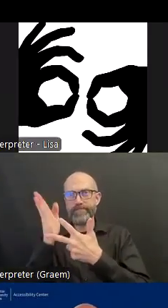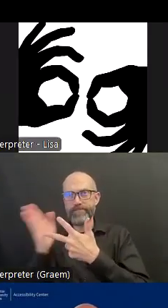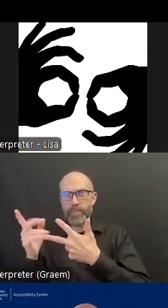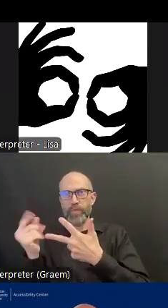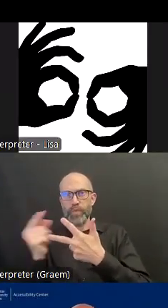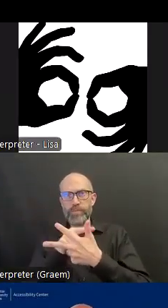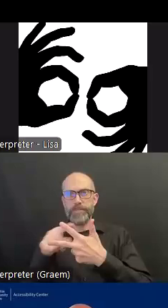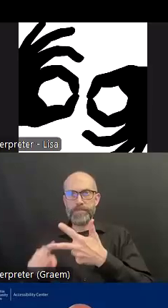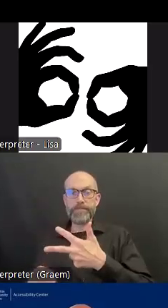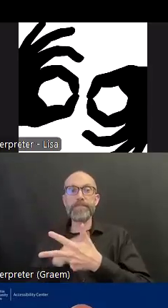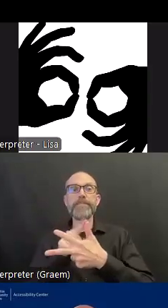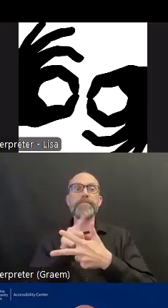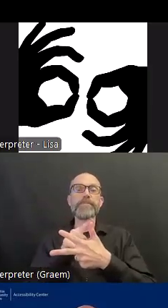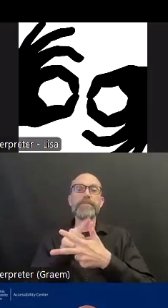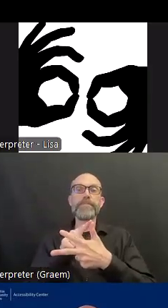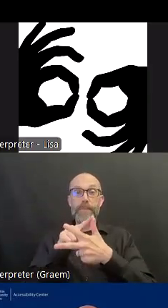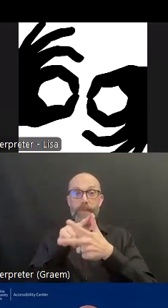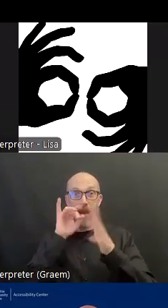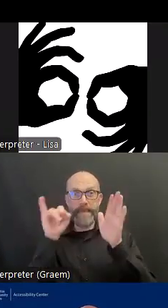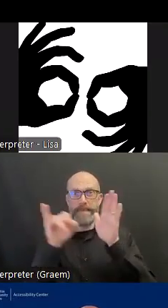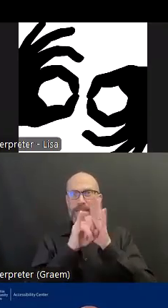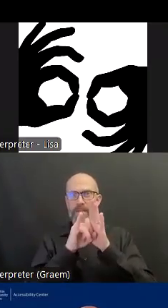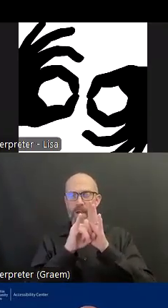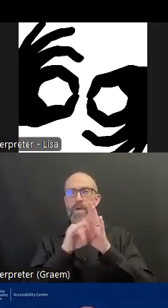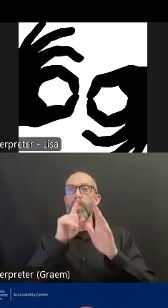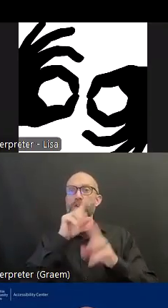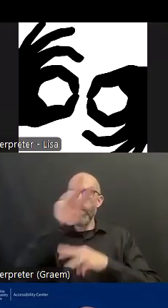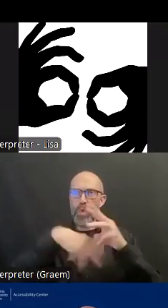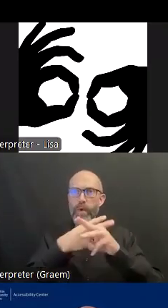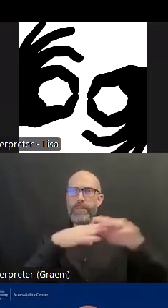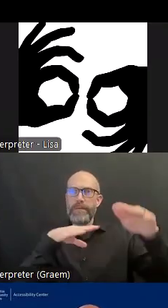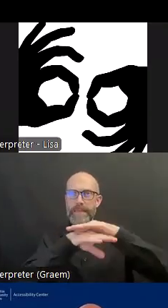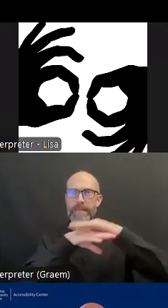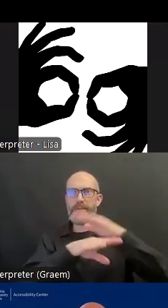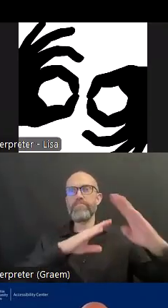First is, we need to identify those real-world accessibility barriers.